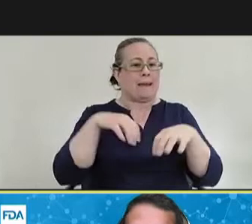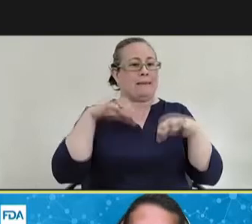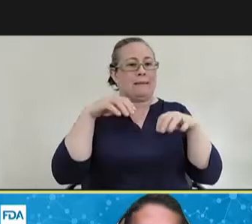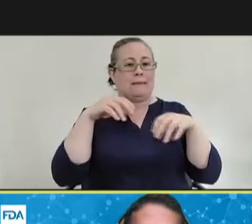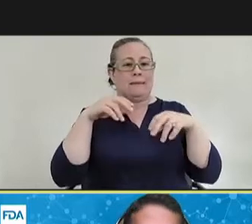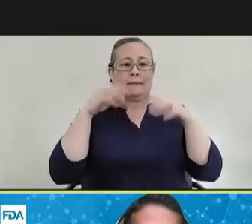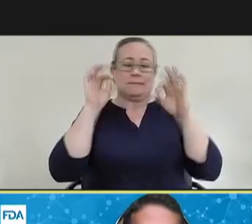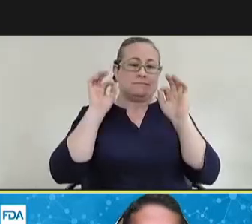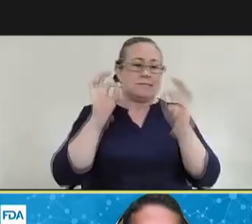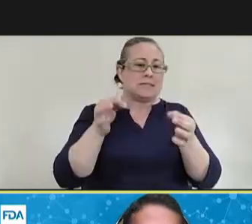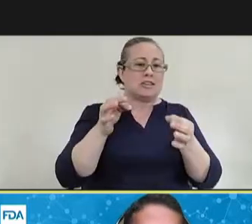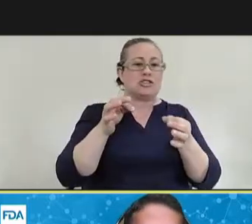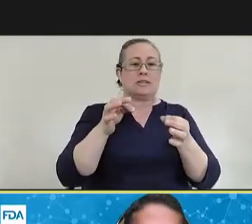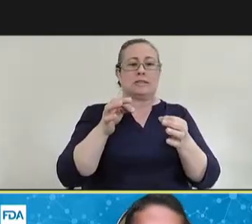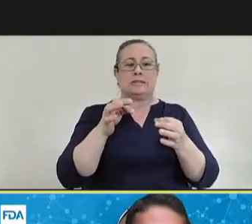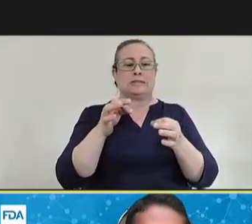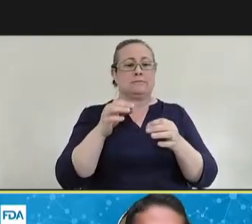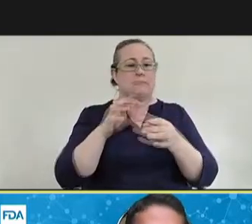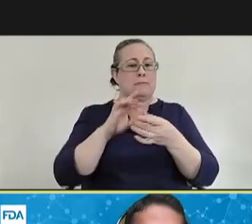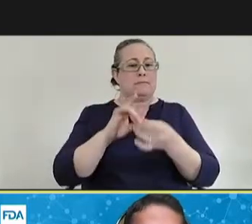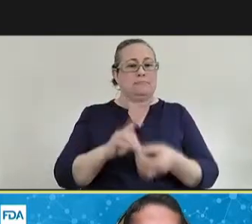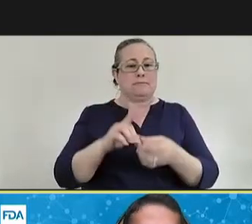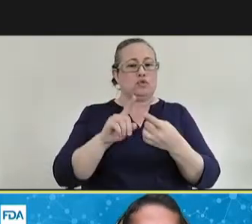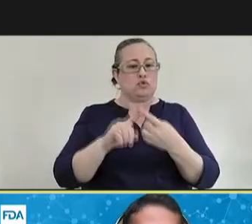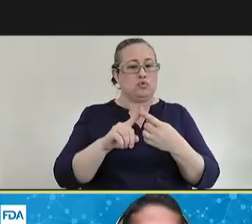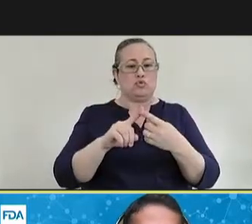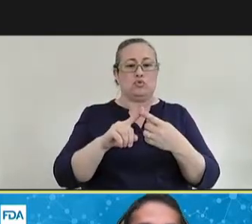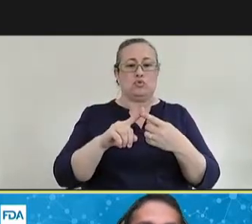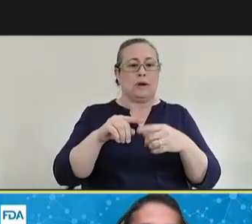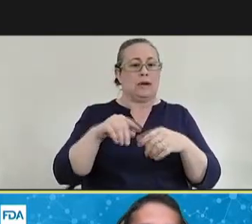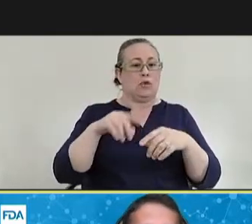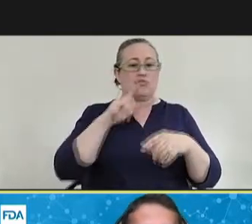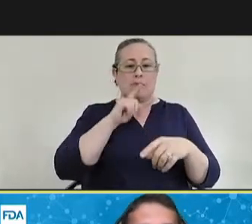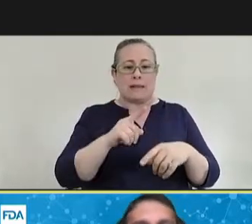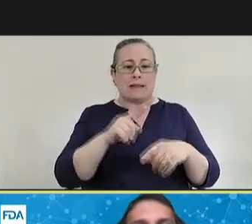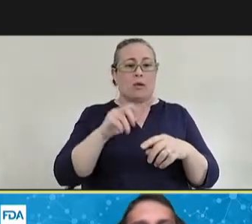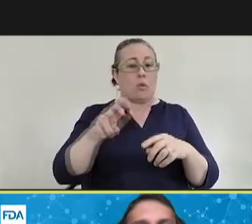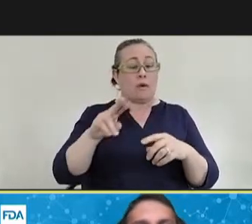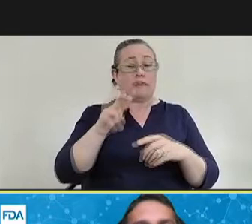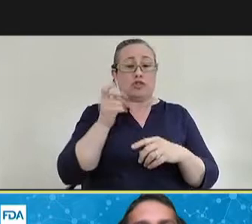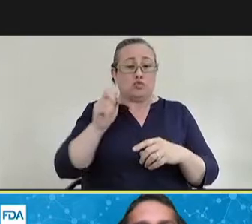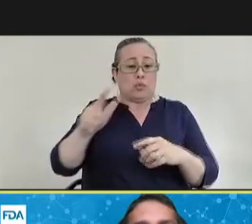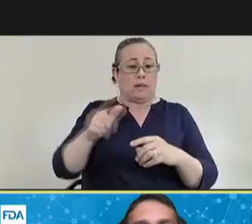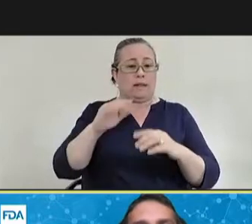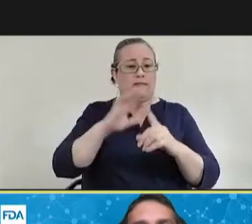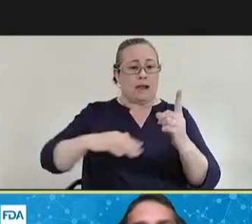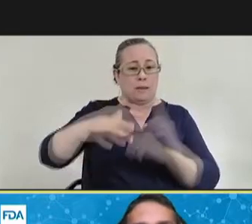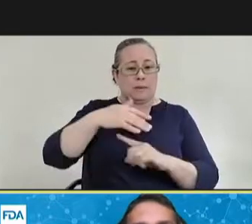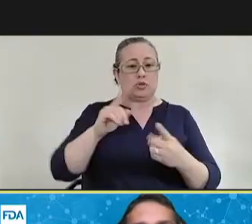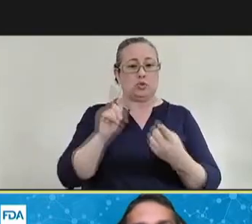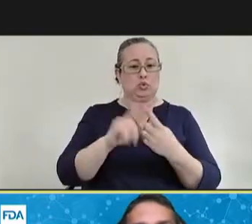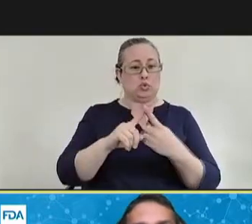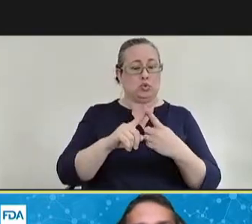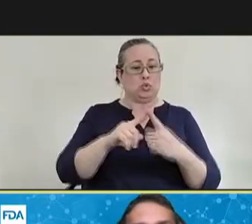virtual environments. AI systems use machine and human-based inputs to perceive real and virtual